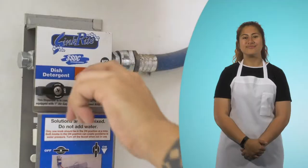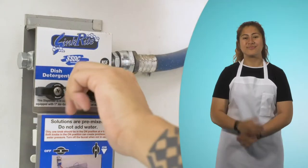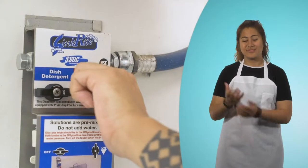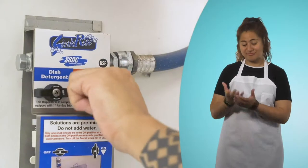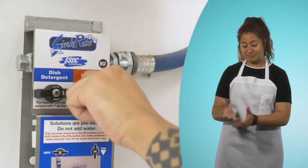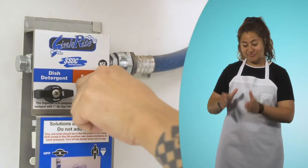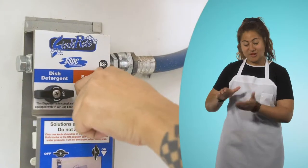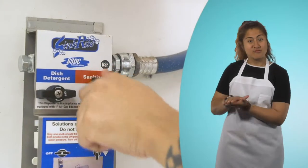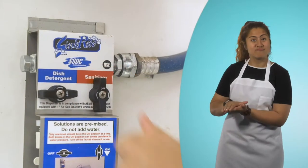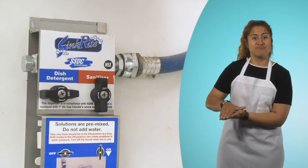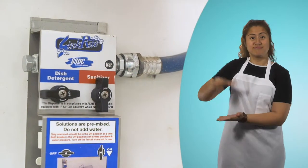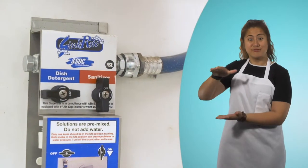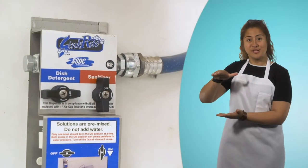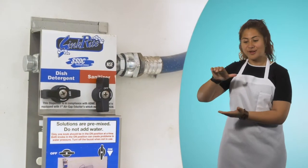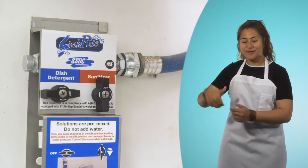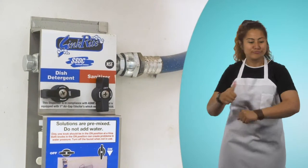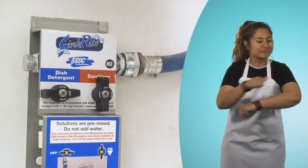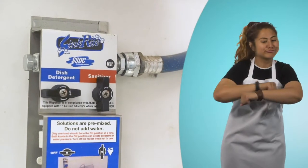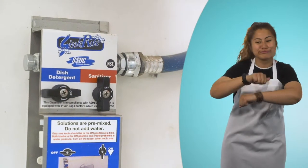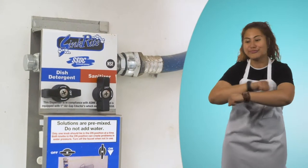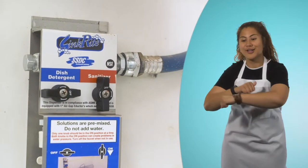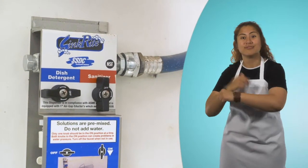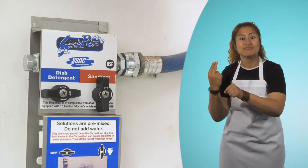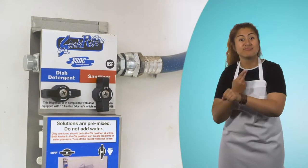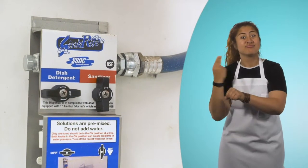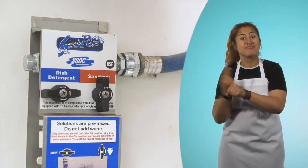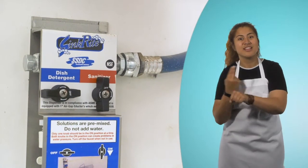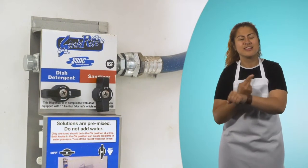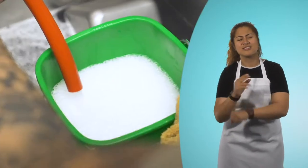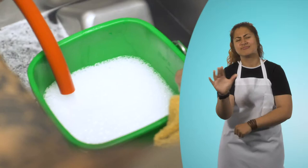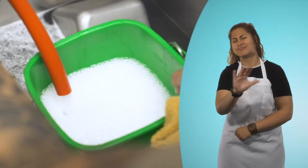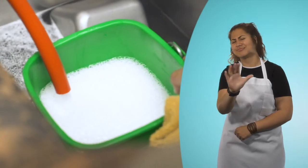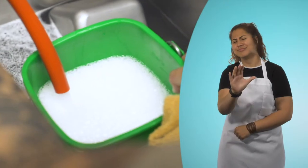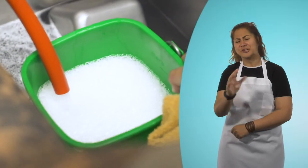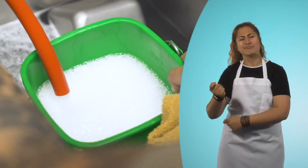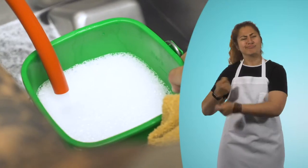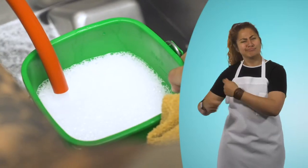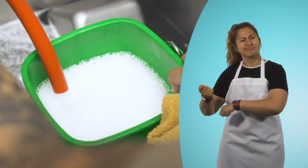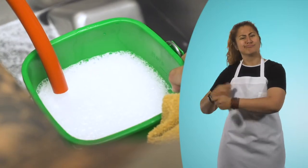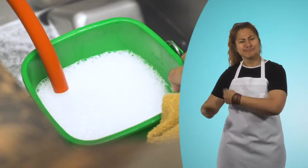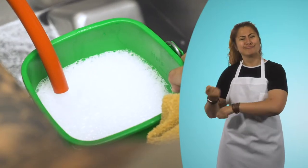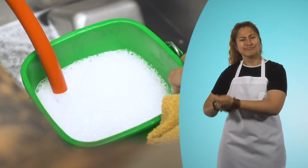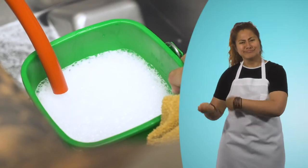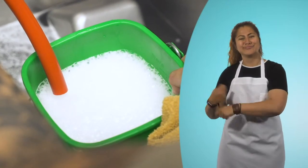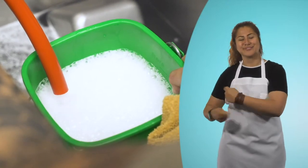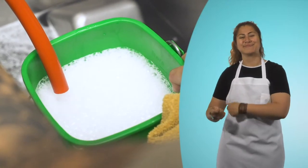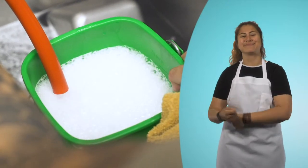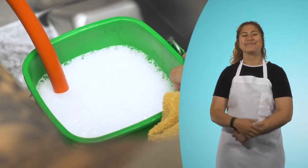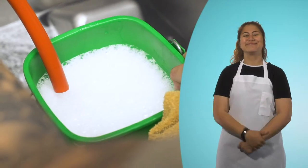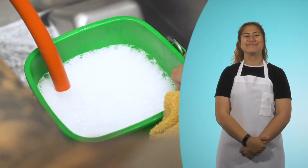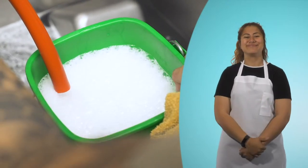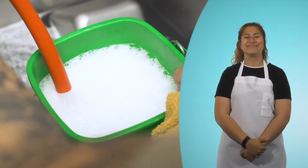The bucket with the sanitizing solution must be changed frequently to maintain the proper concentration and effectiveness of the sanitizing solution.